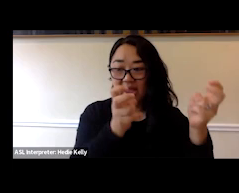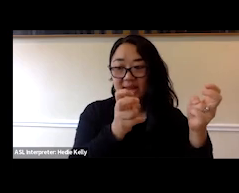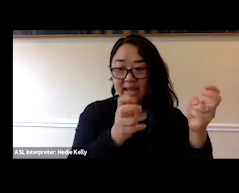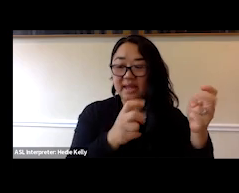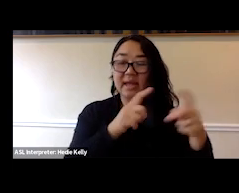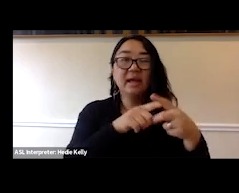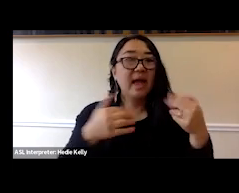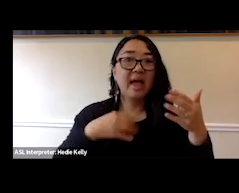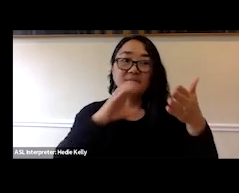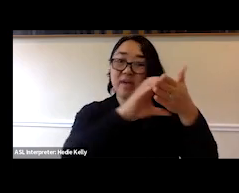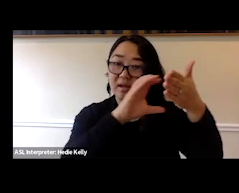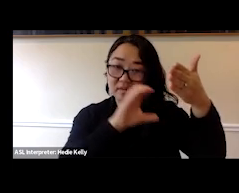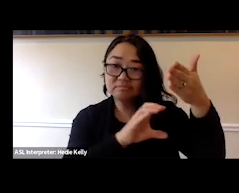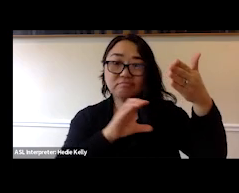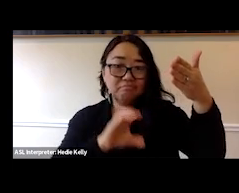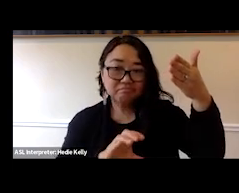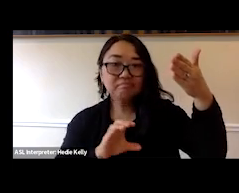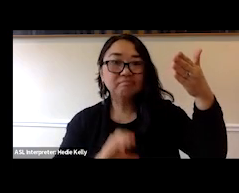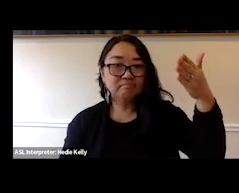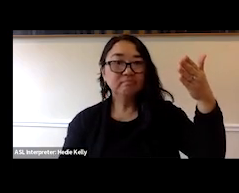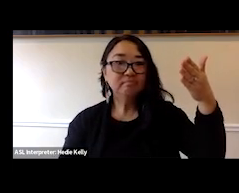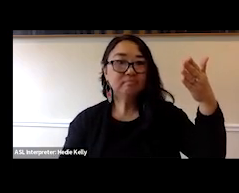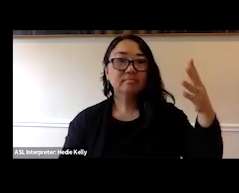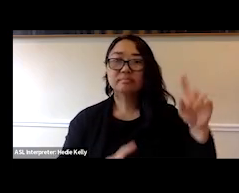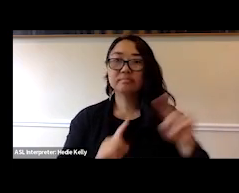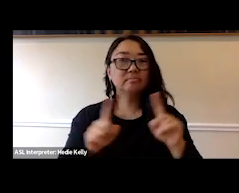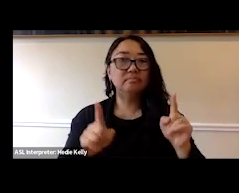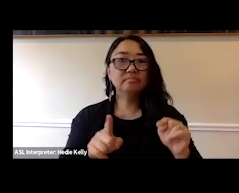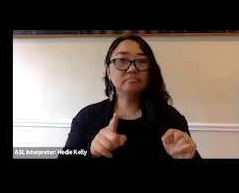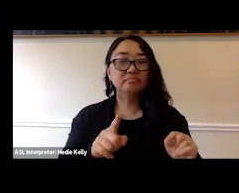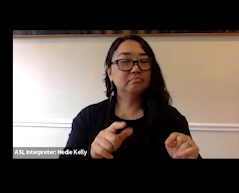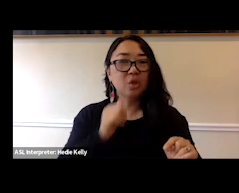up into paragraphs, and we don't have a very large amount